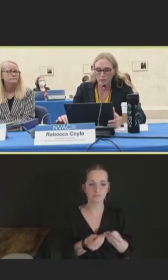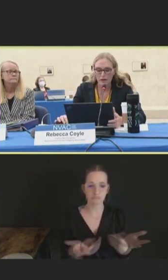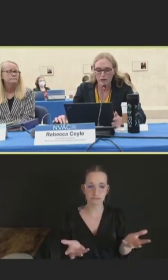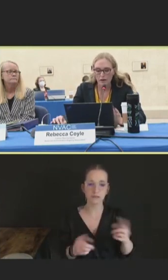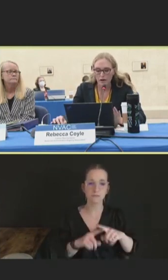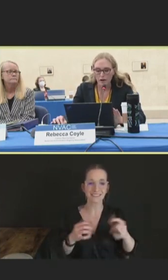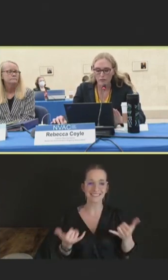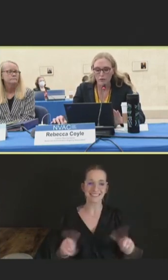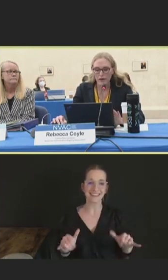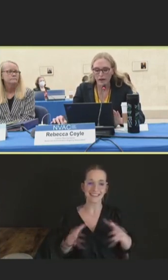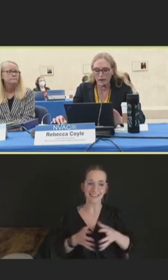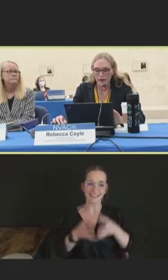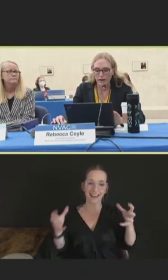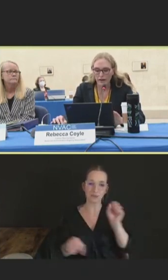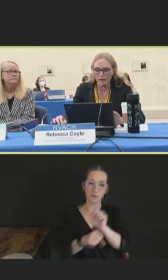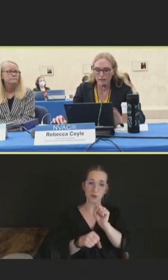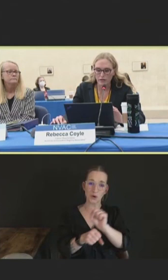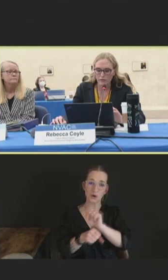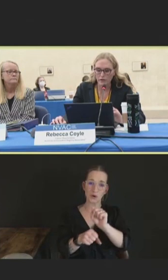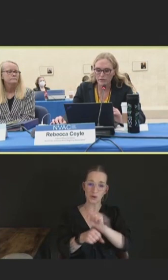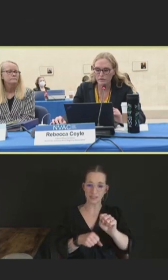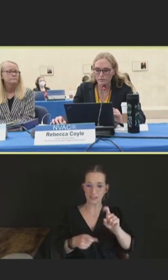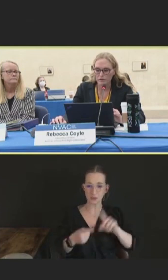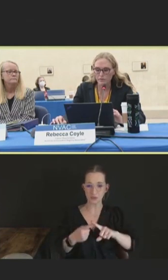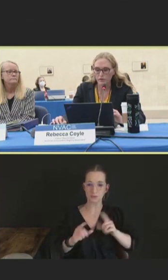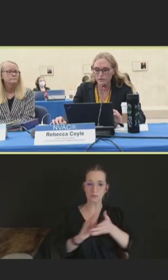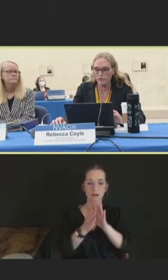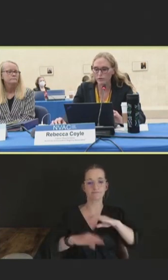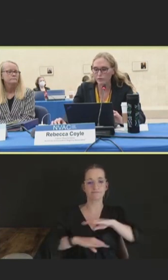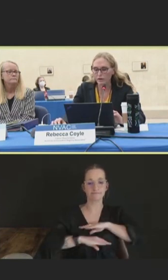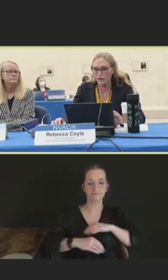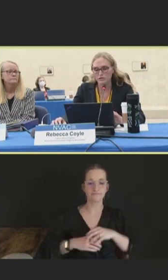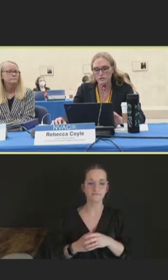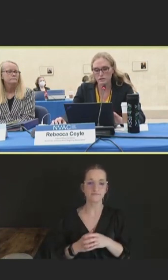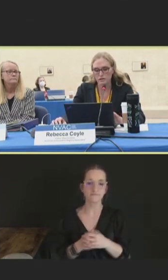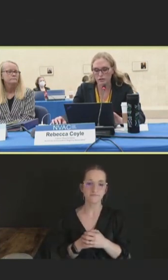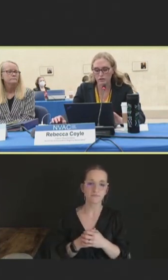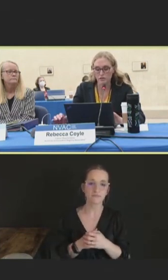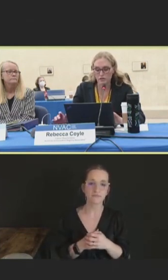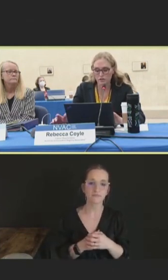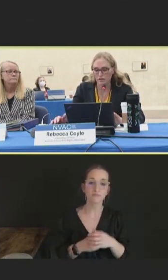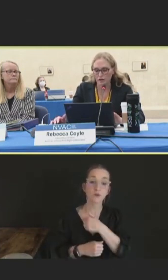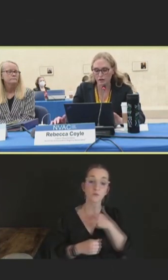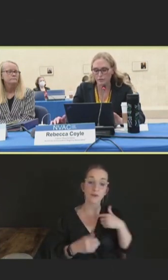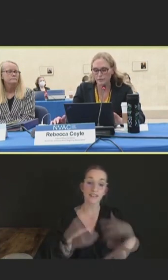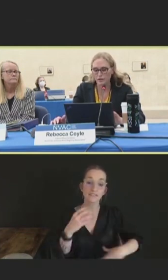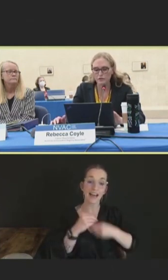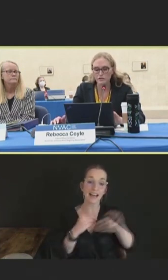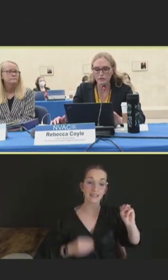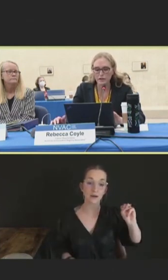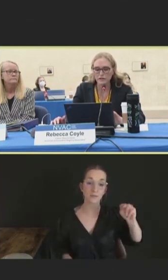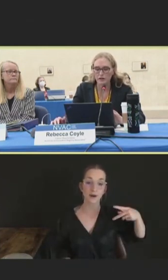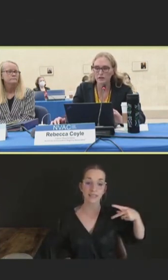We have added a monkeypox response portion to our web page just to include some links on the